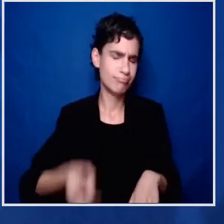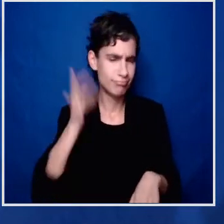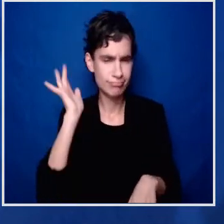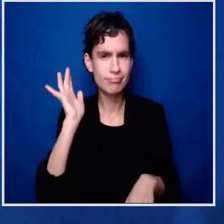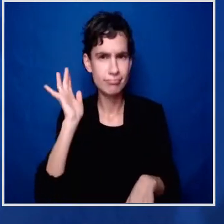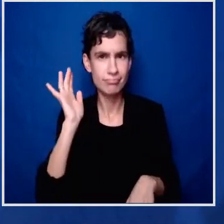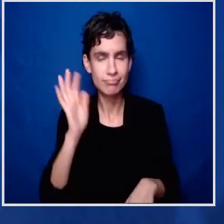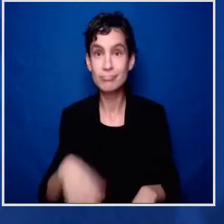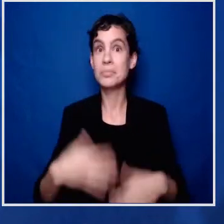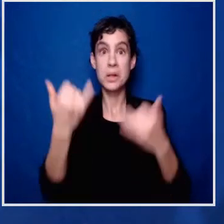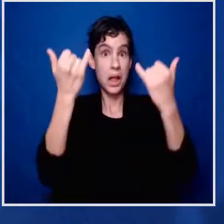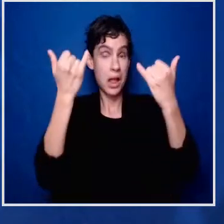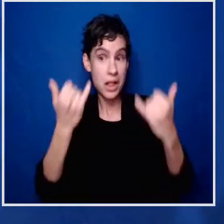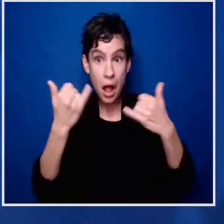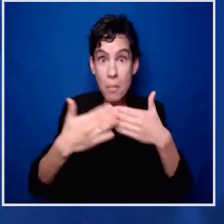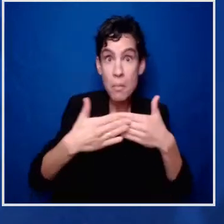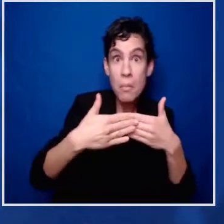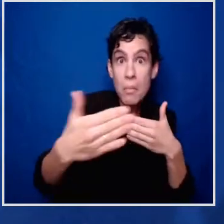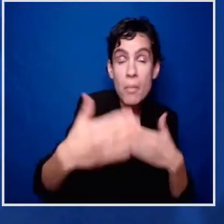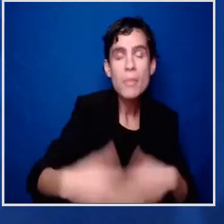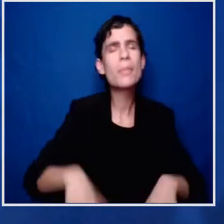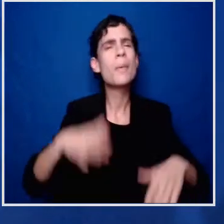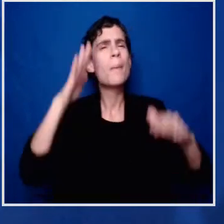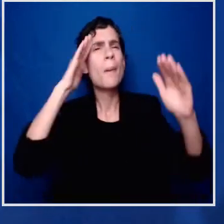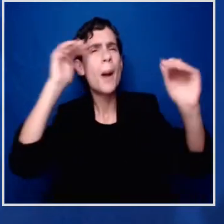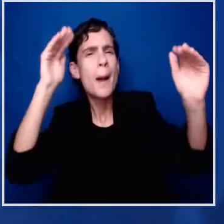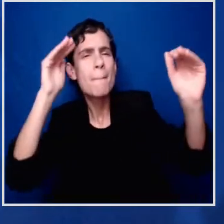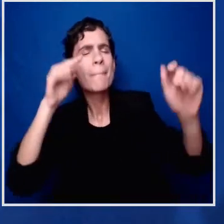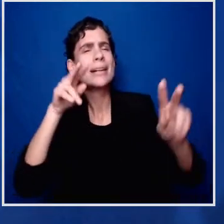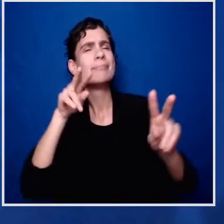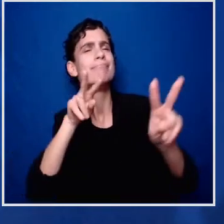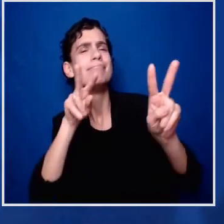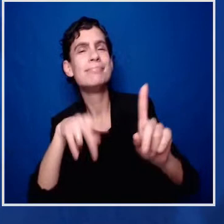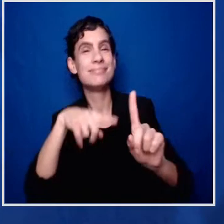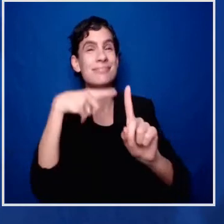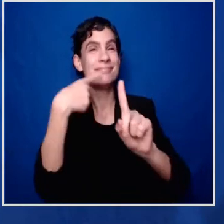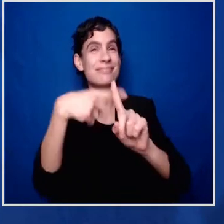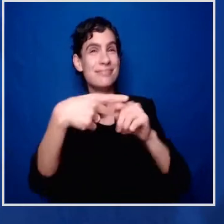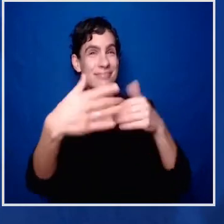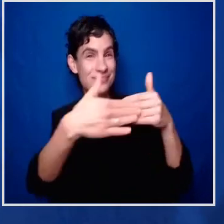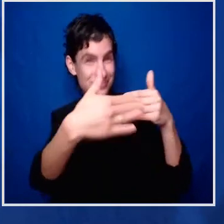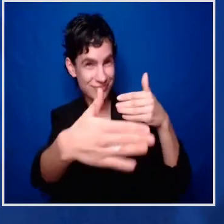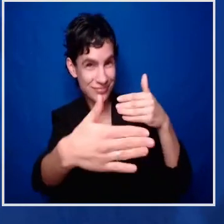WILL CONTINUE TO GATHER TO CELEBRATE HOPE, OUR INDIVIDUAL